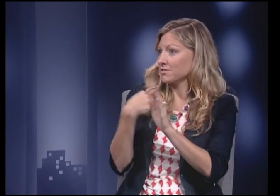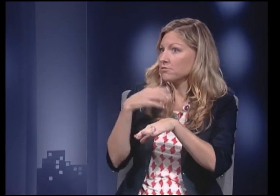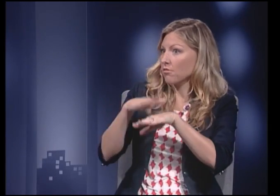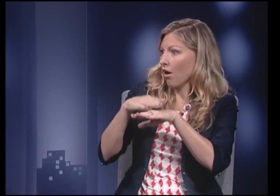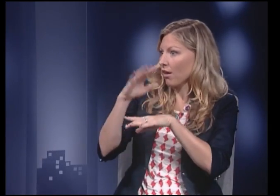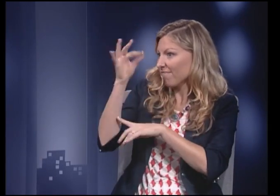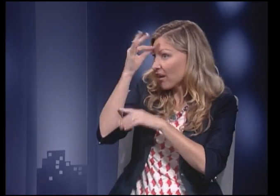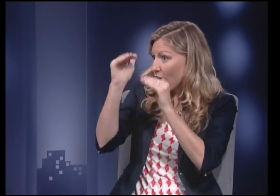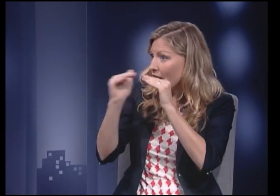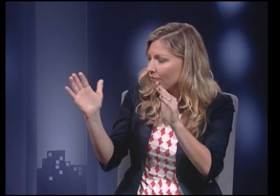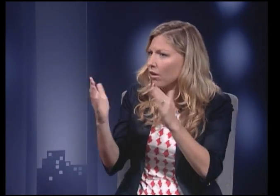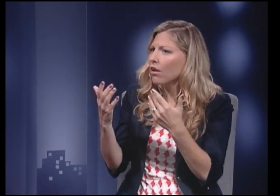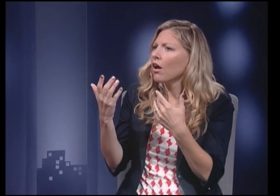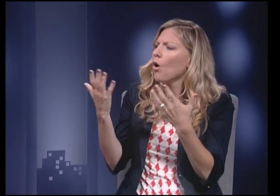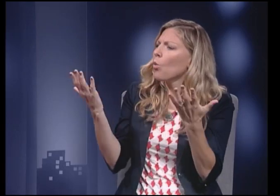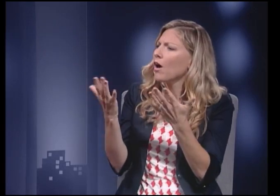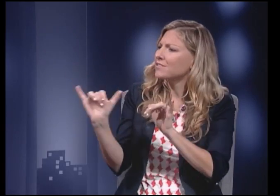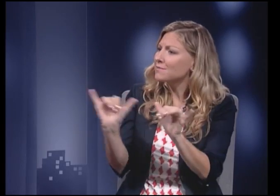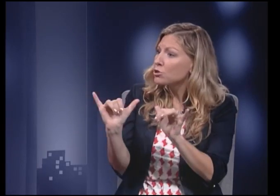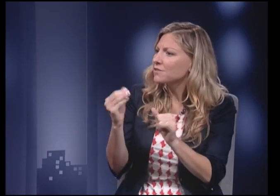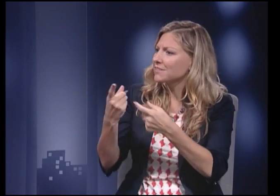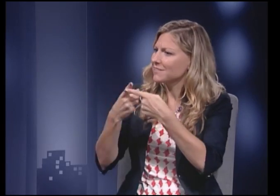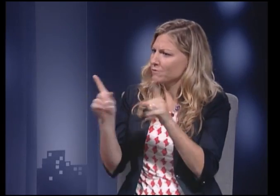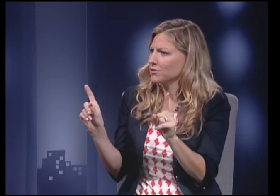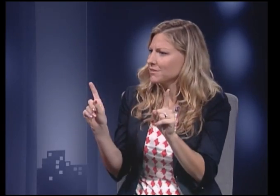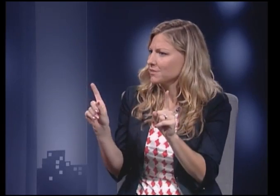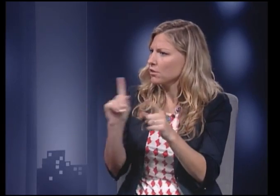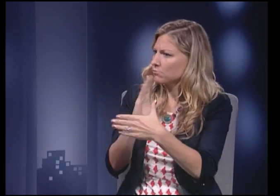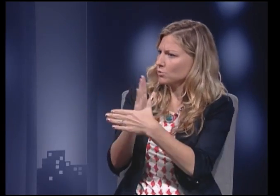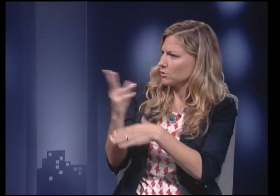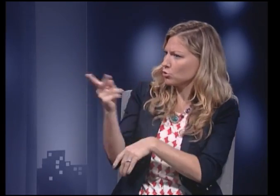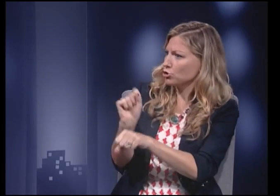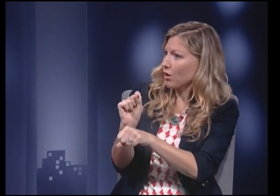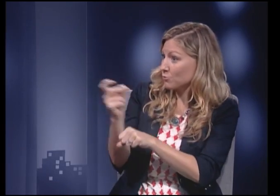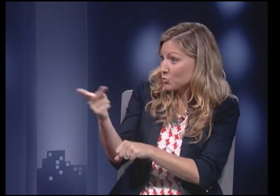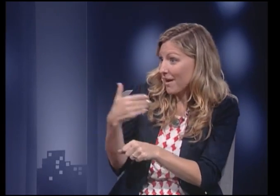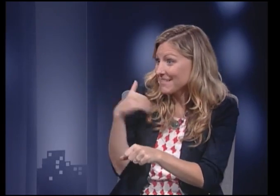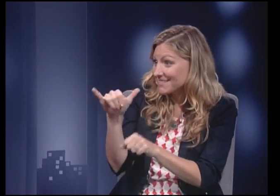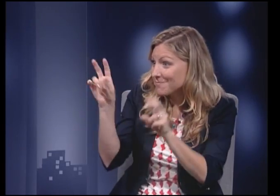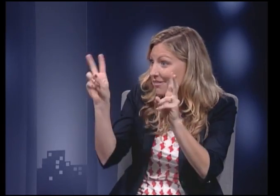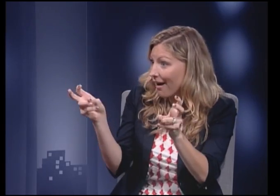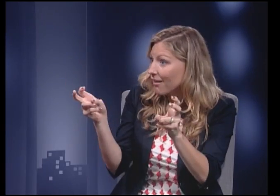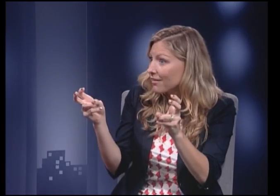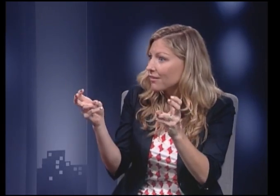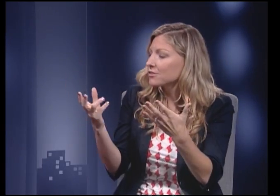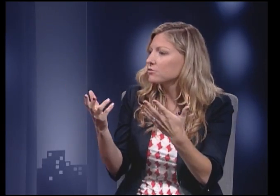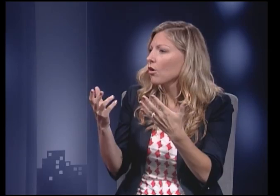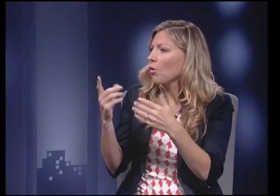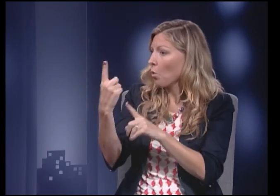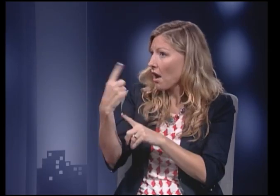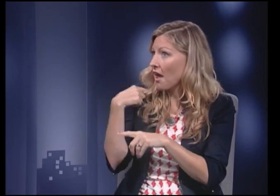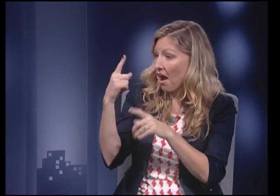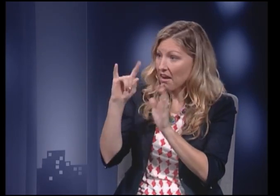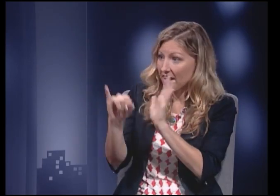because she represents us on a federal level. What are the similarities and the differences between the two positions since you do have the same title?